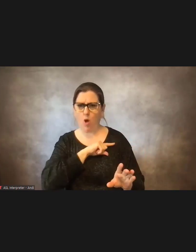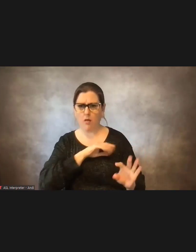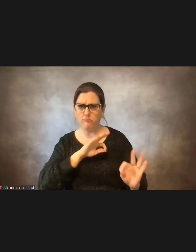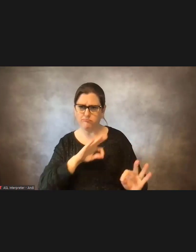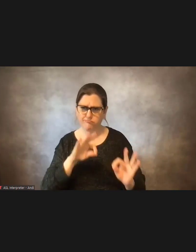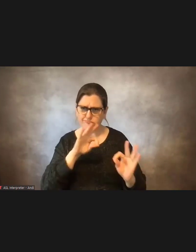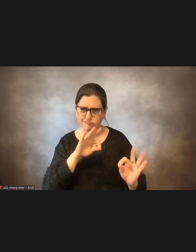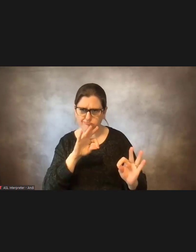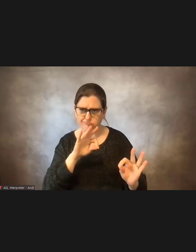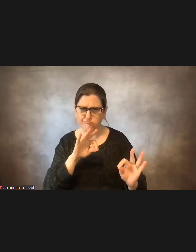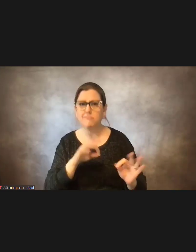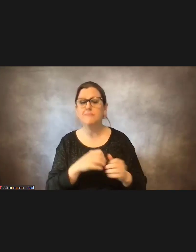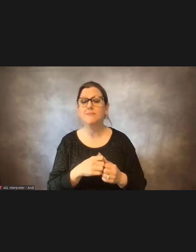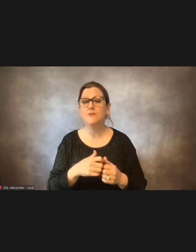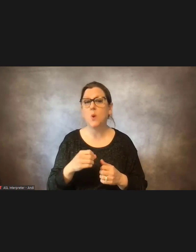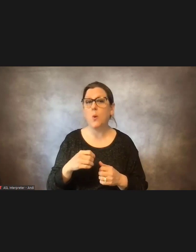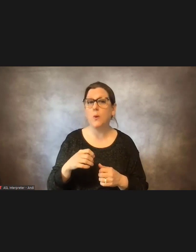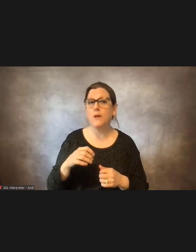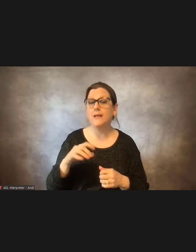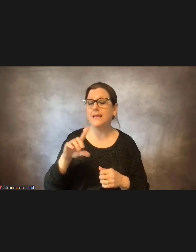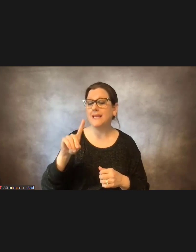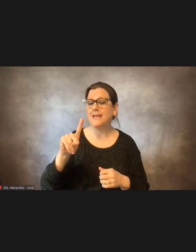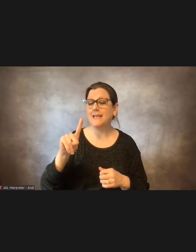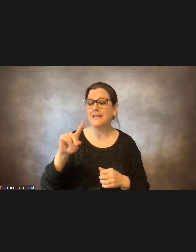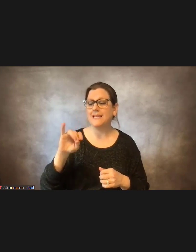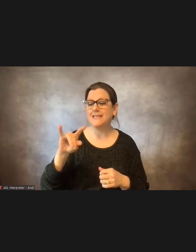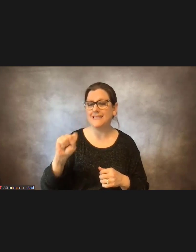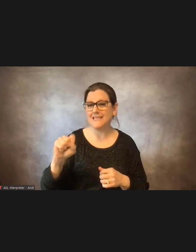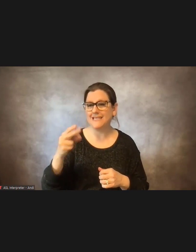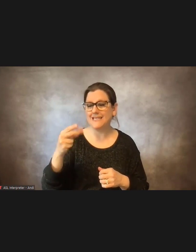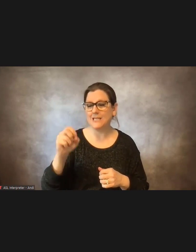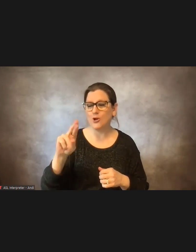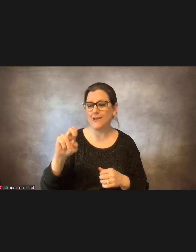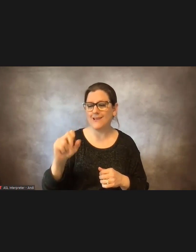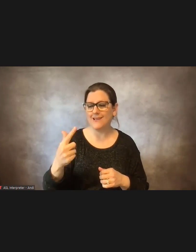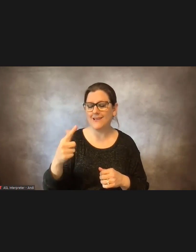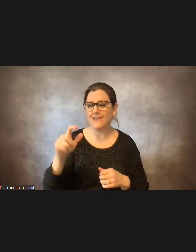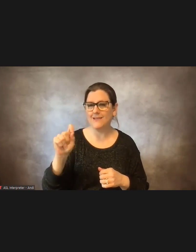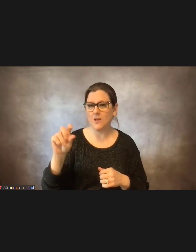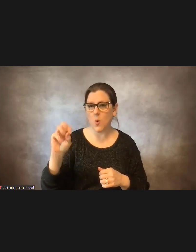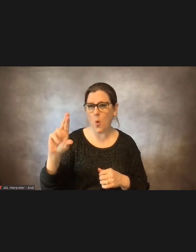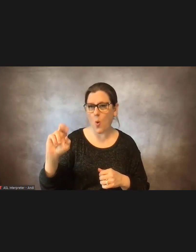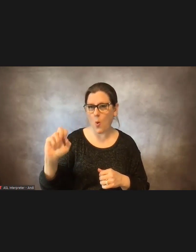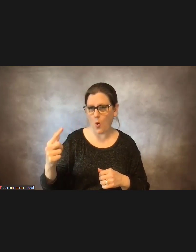So, again, kidshearing.org is where you want to go to look for those things.